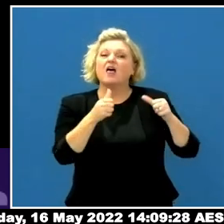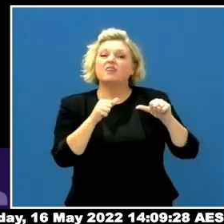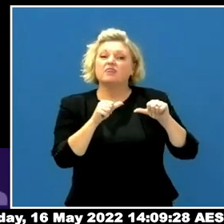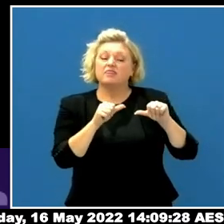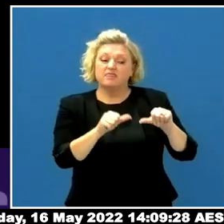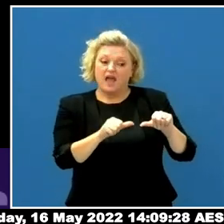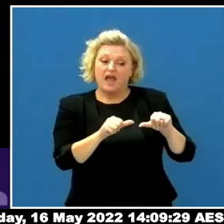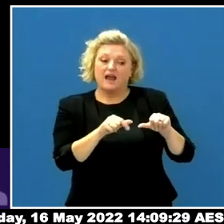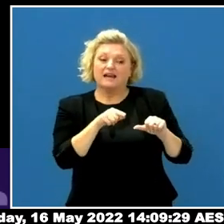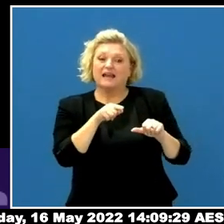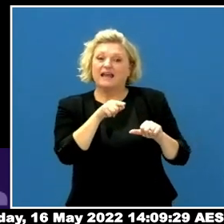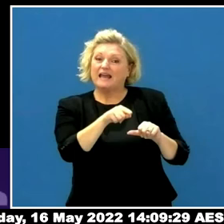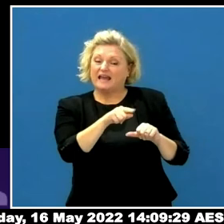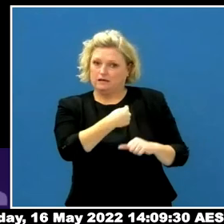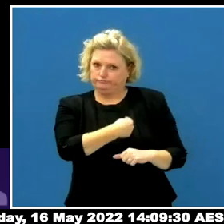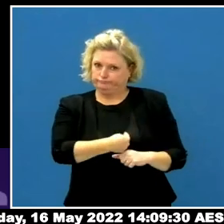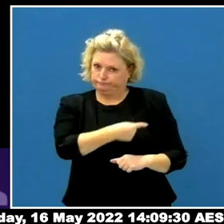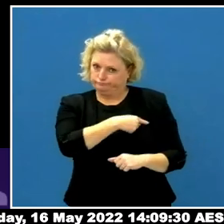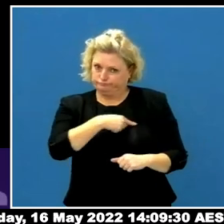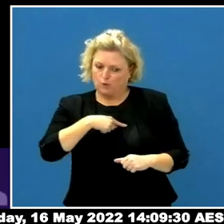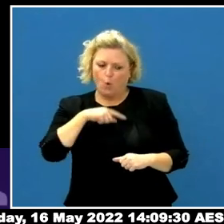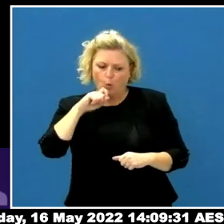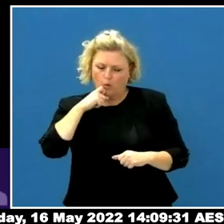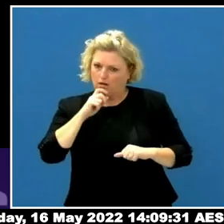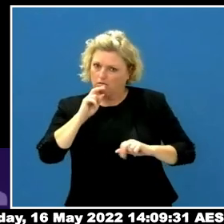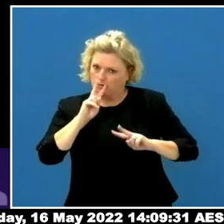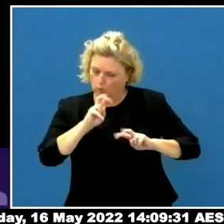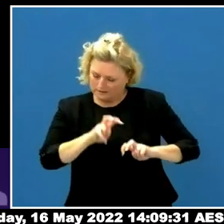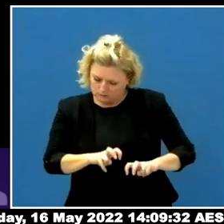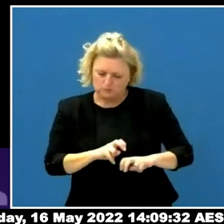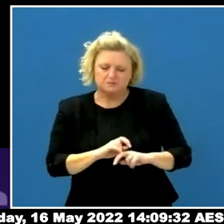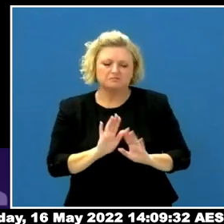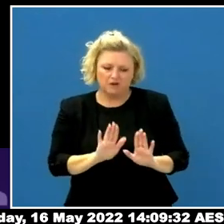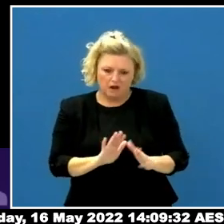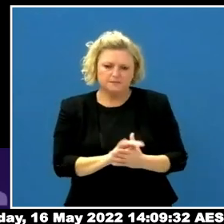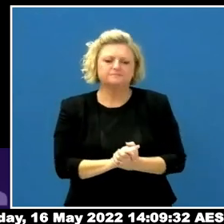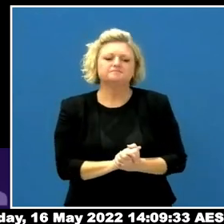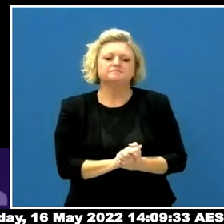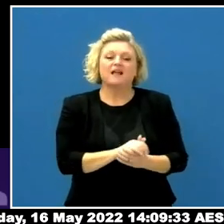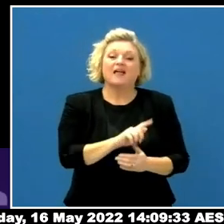And then the next day I got a phone call from the new Team Leader that was taking over